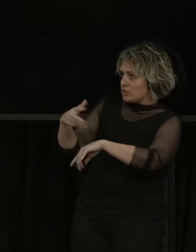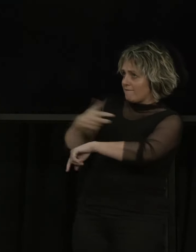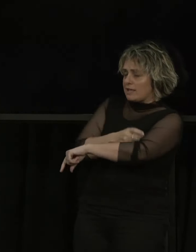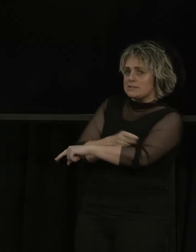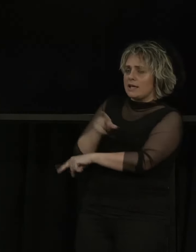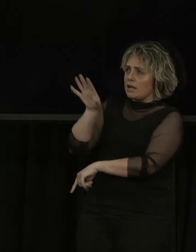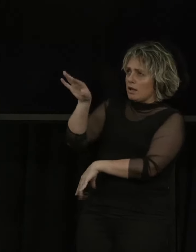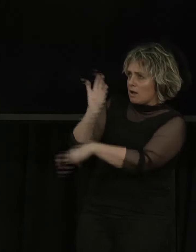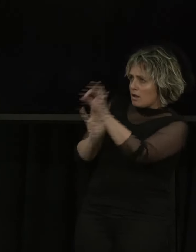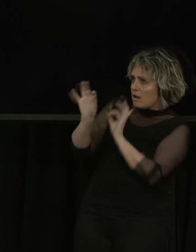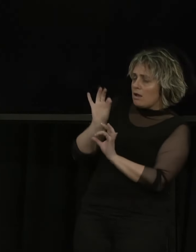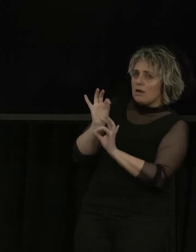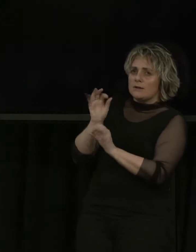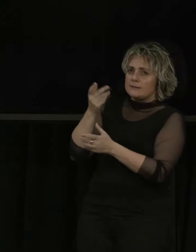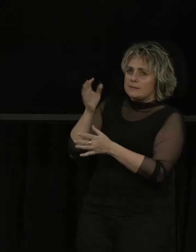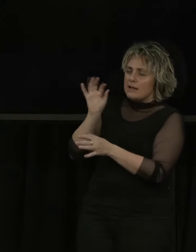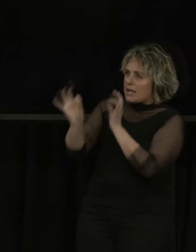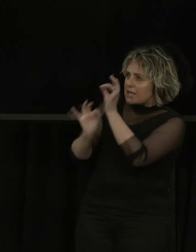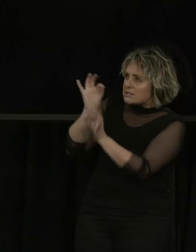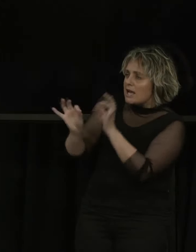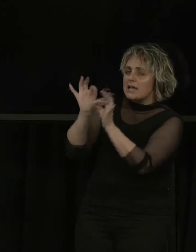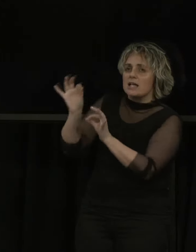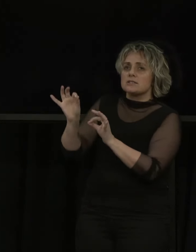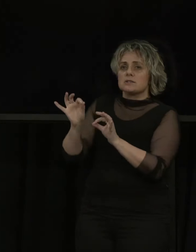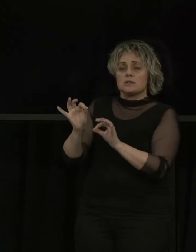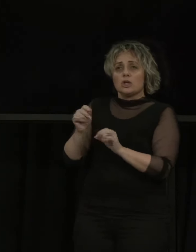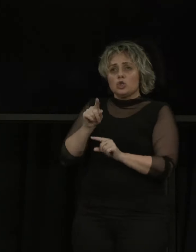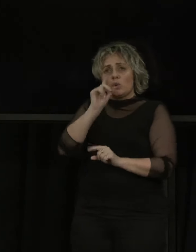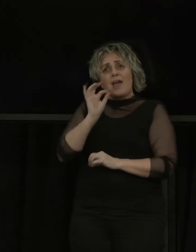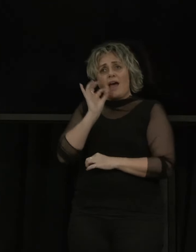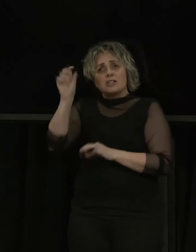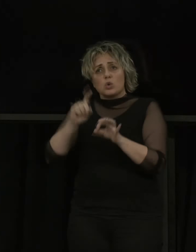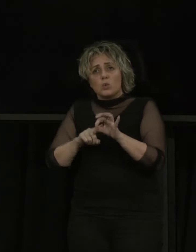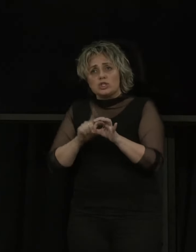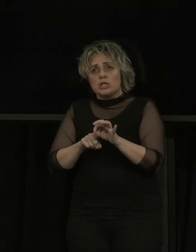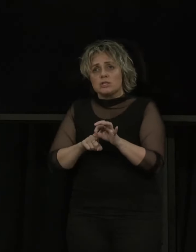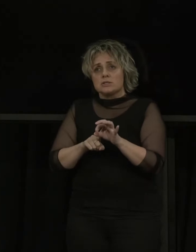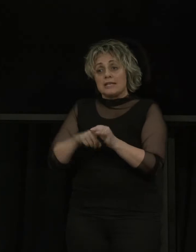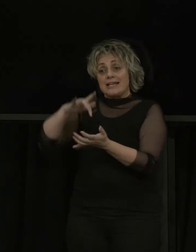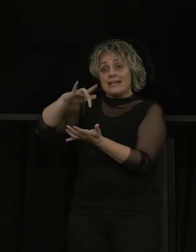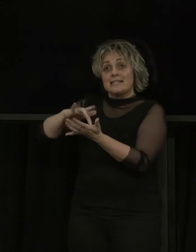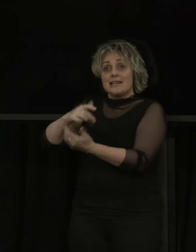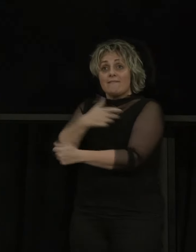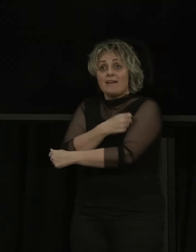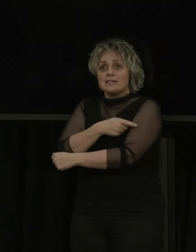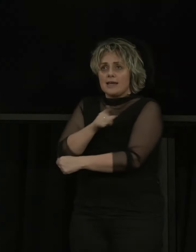I encourage you to talk to your Dr or someone you know who has had their vaccination.